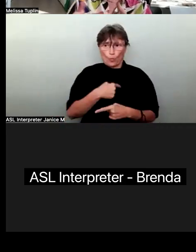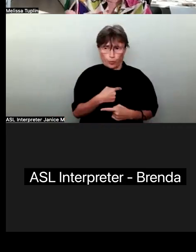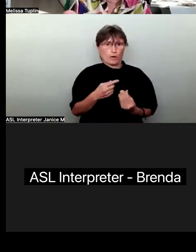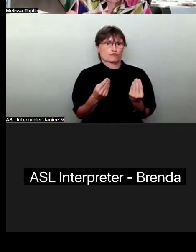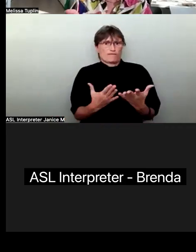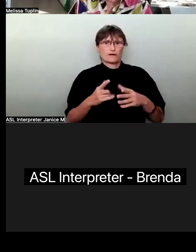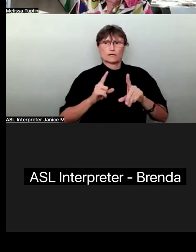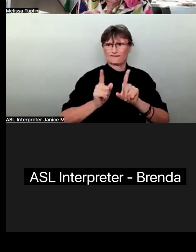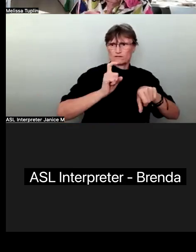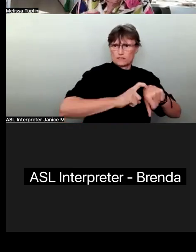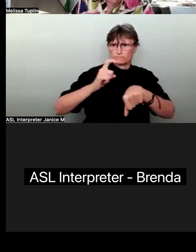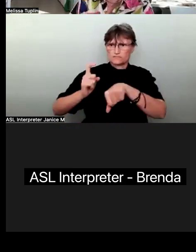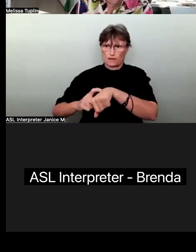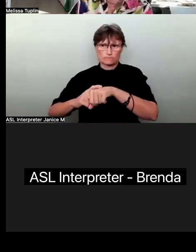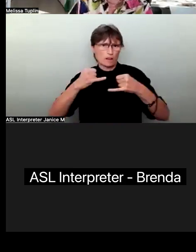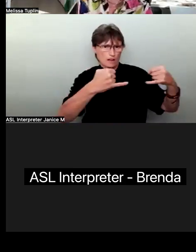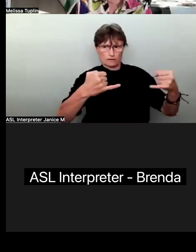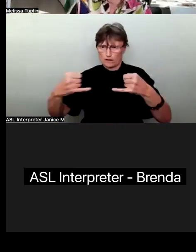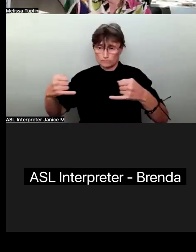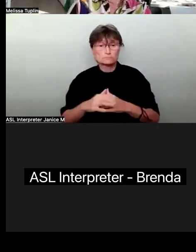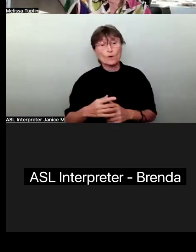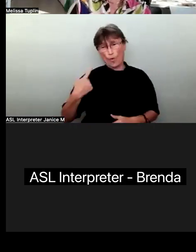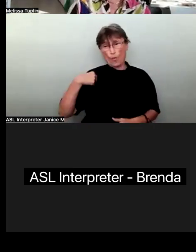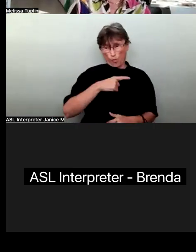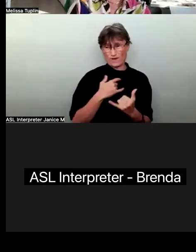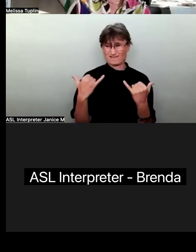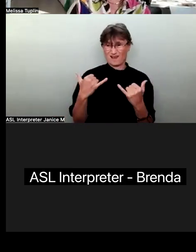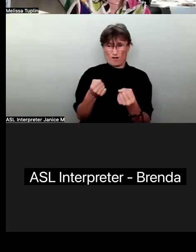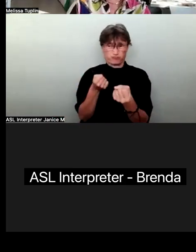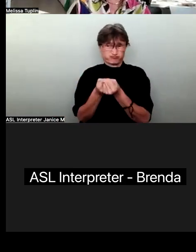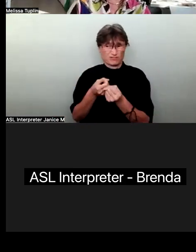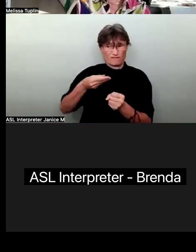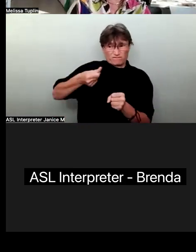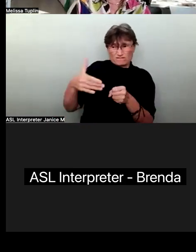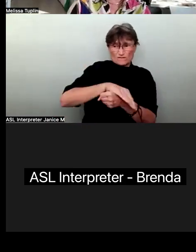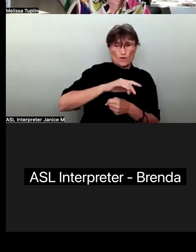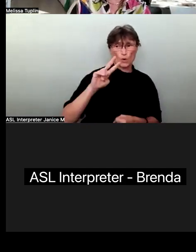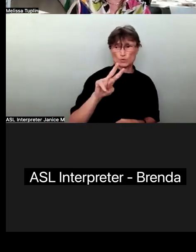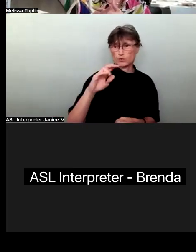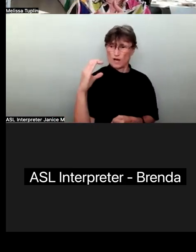We currently fund almost 200 organizations, which is no longer possible to assess in a